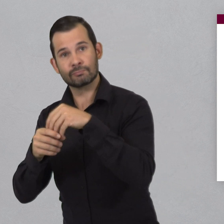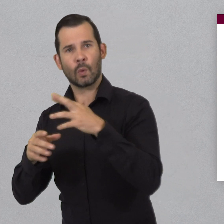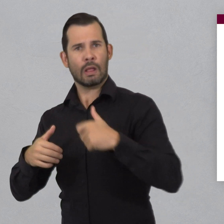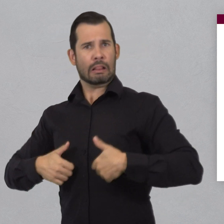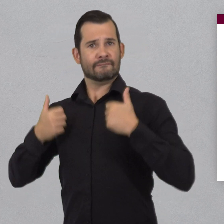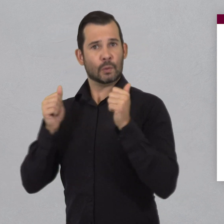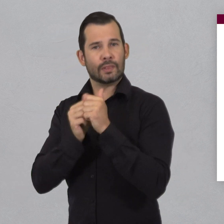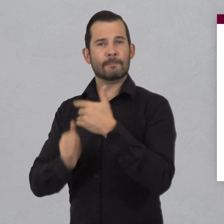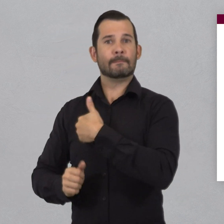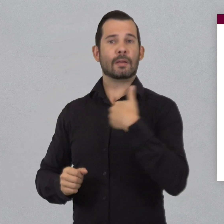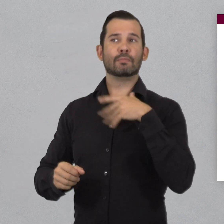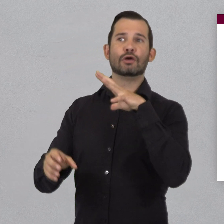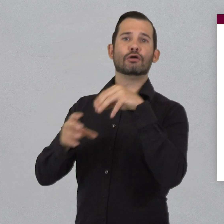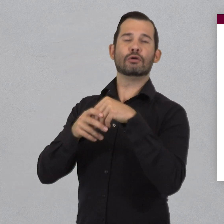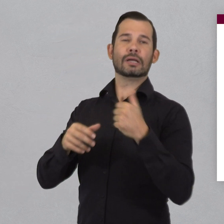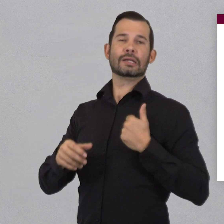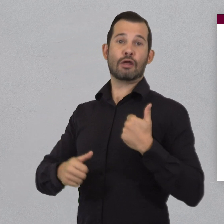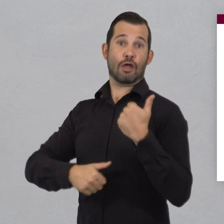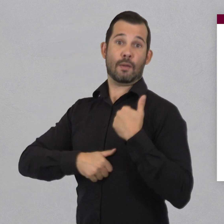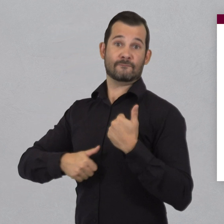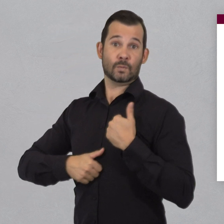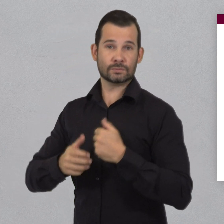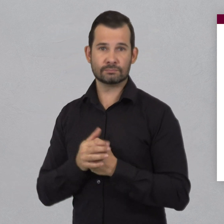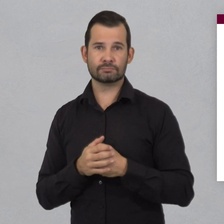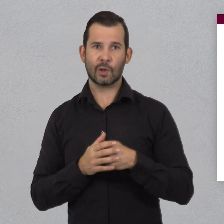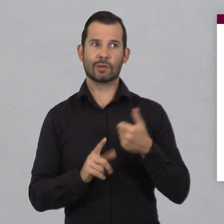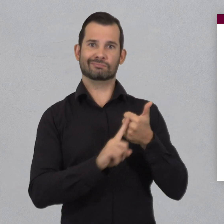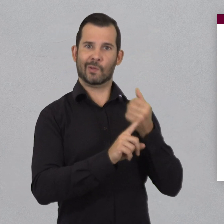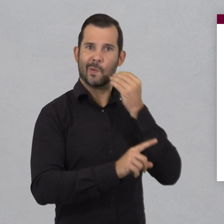of the Canadian Armed Forces • Experiencing homelessness